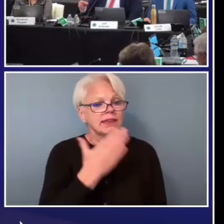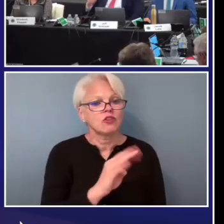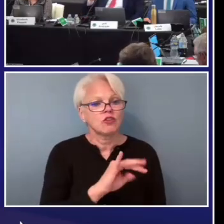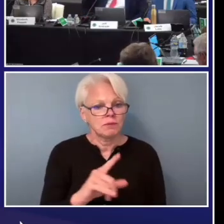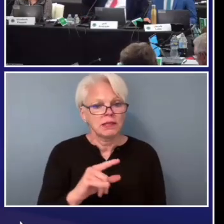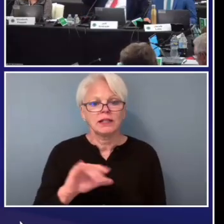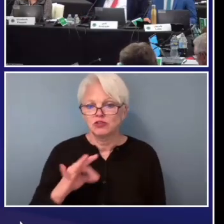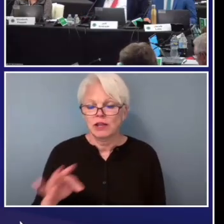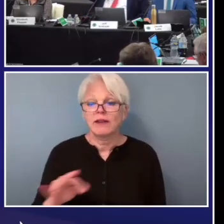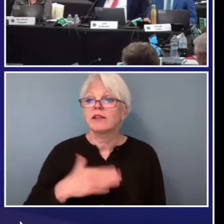Heather, you have the floor.